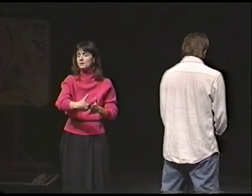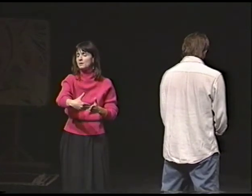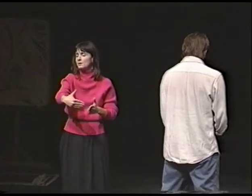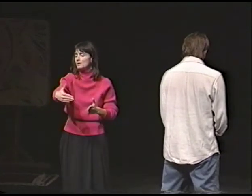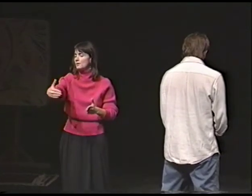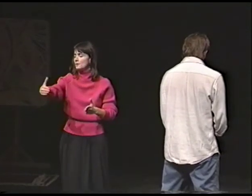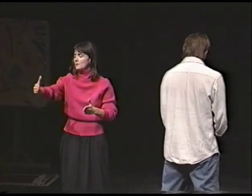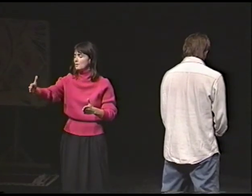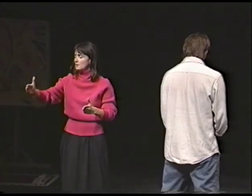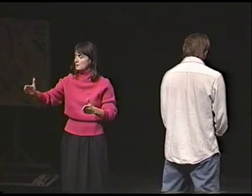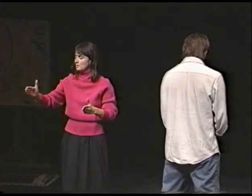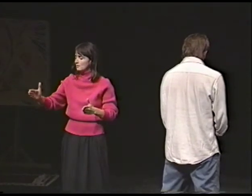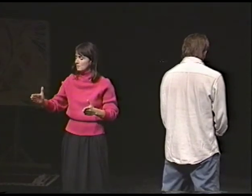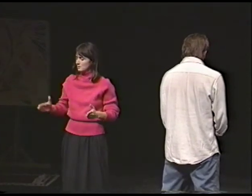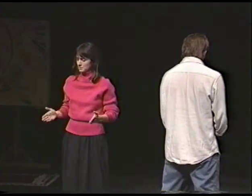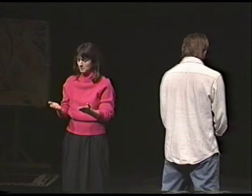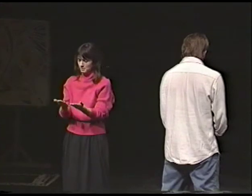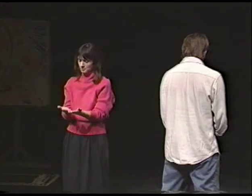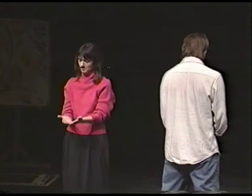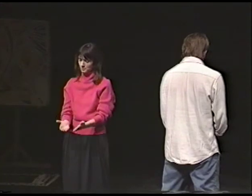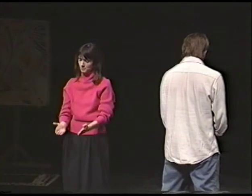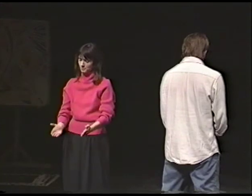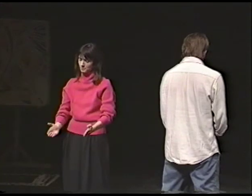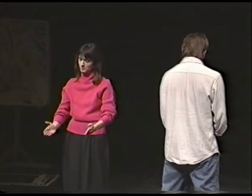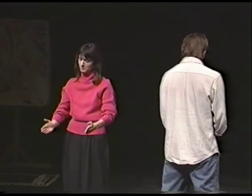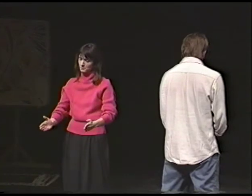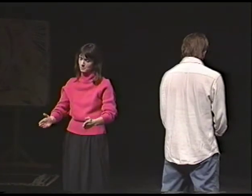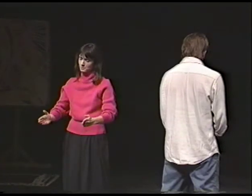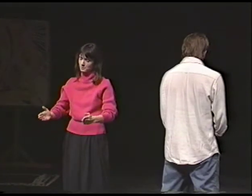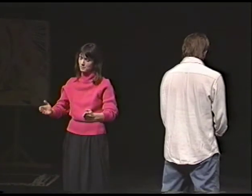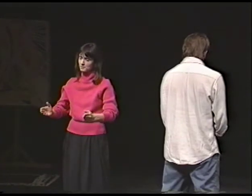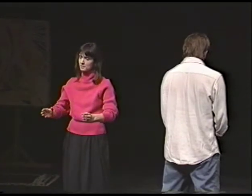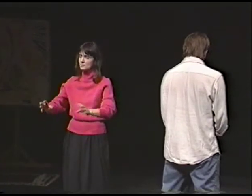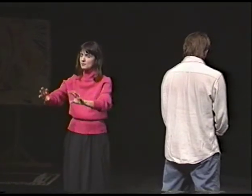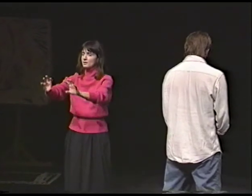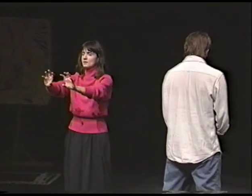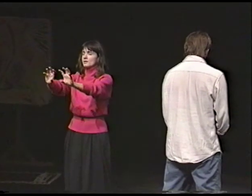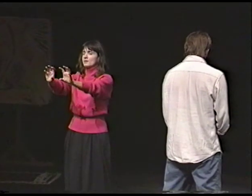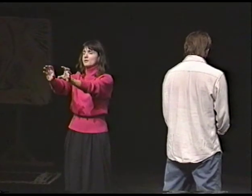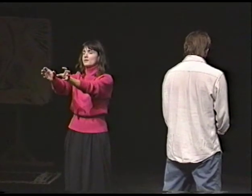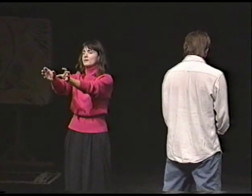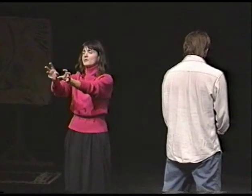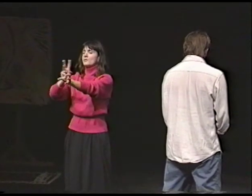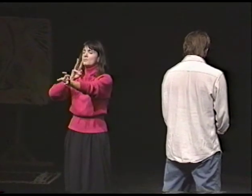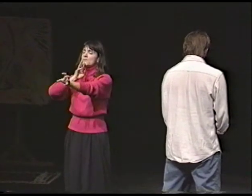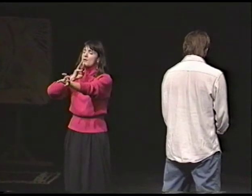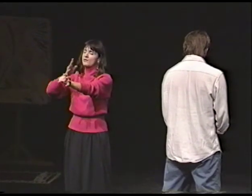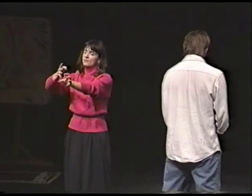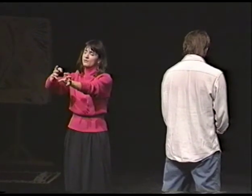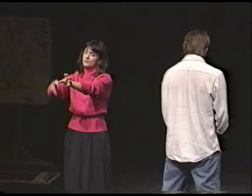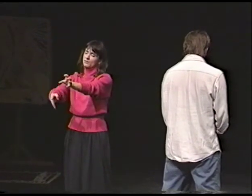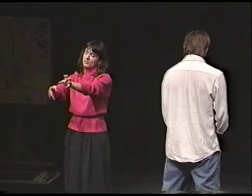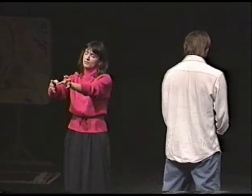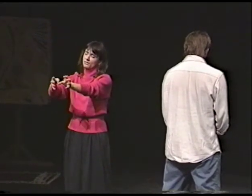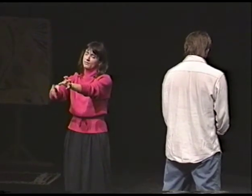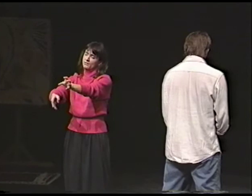Ivory Victorian bath tub, silver spigot, water running.